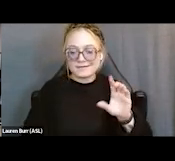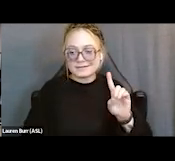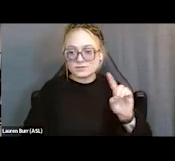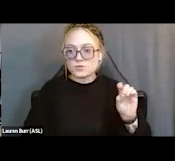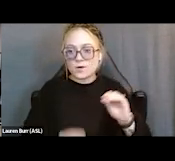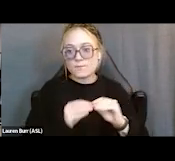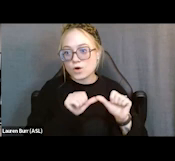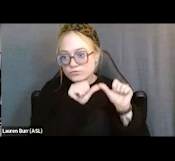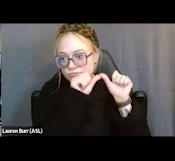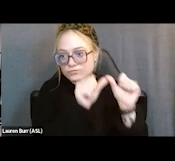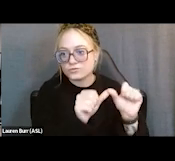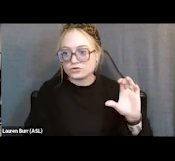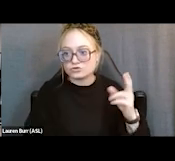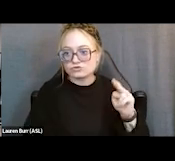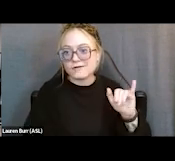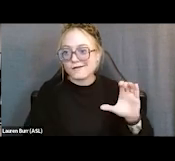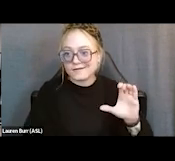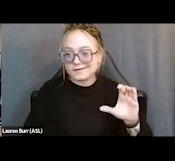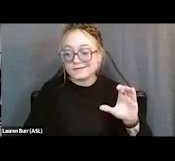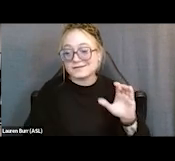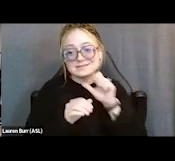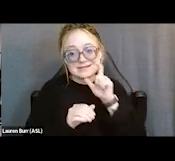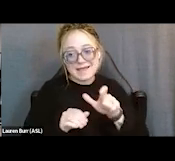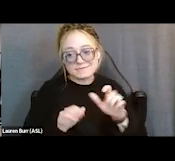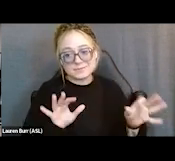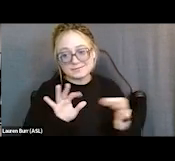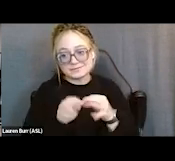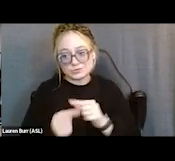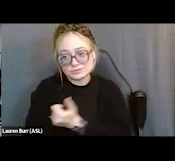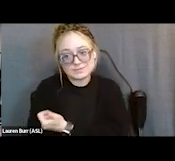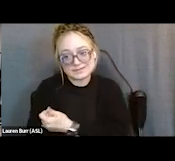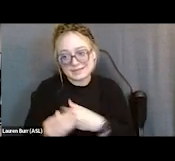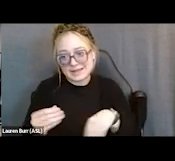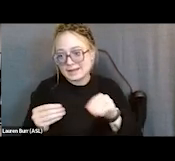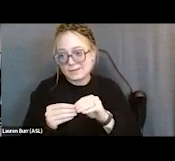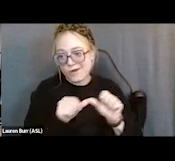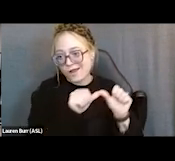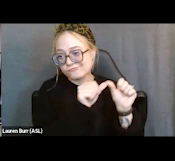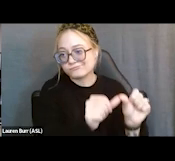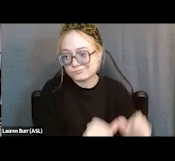it with or without substances. Another main reason that people experience psychosis